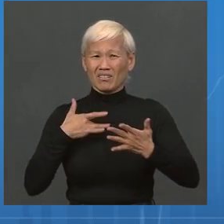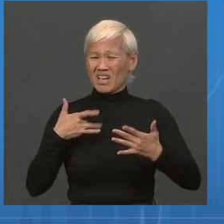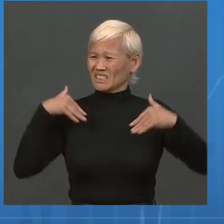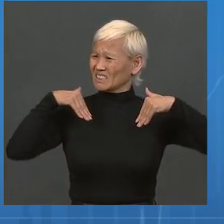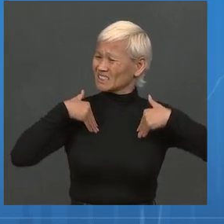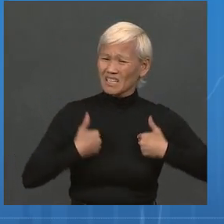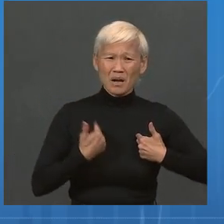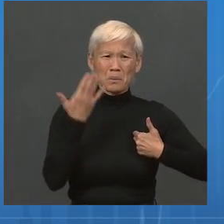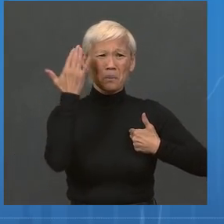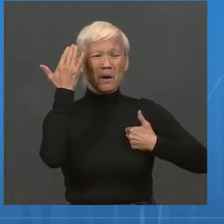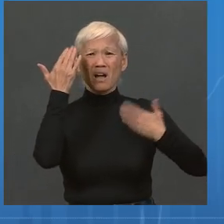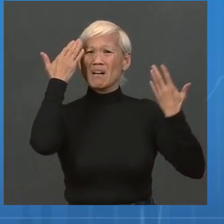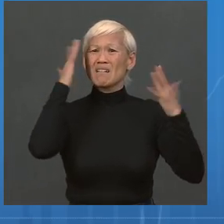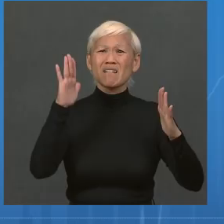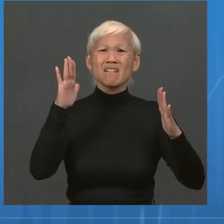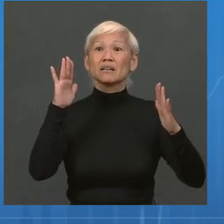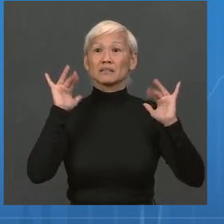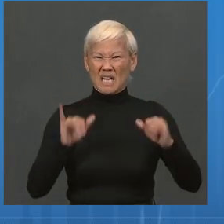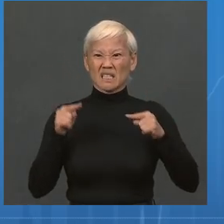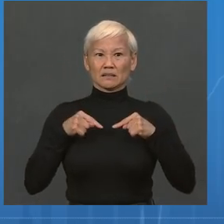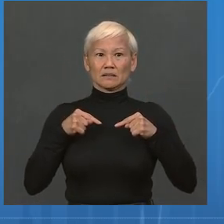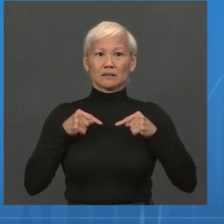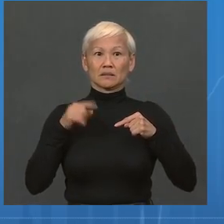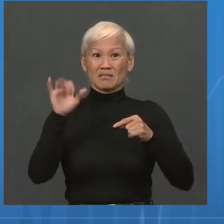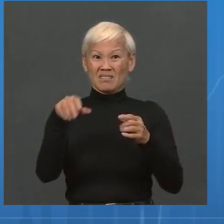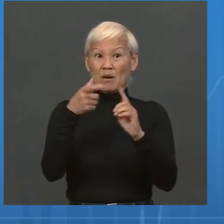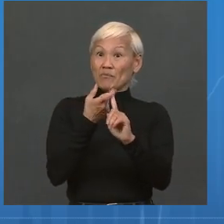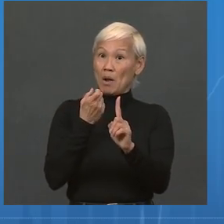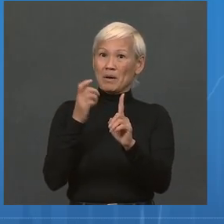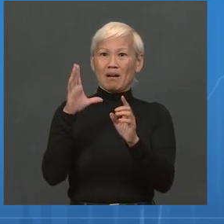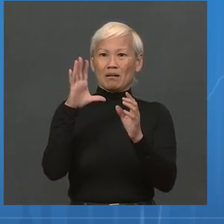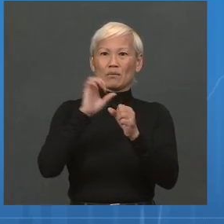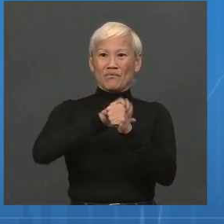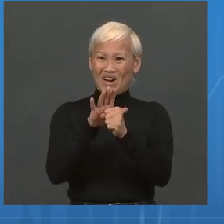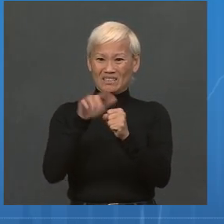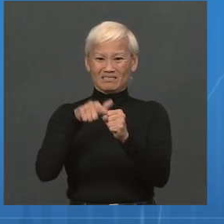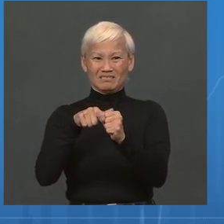on our kids' mental health and their social and emotional wellbeing, which Dr. Walensky talked about.